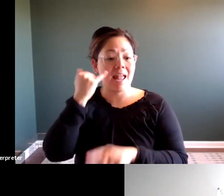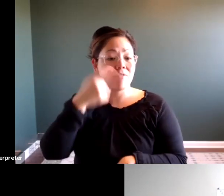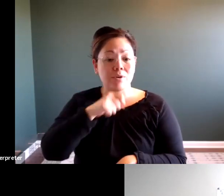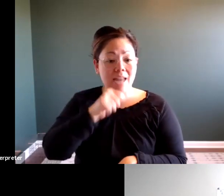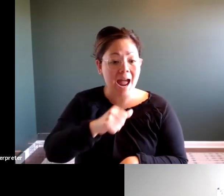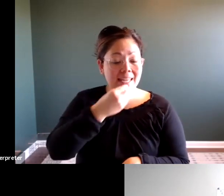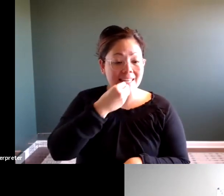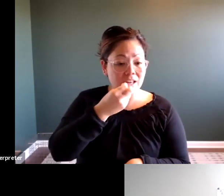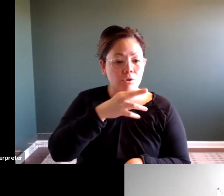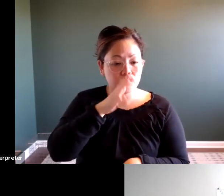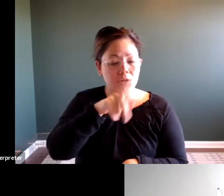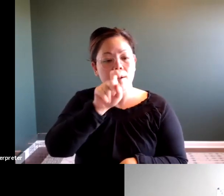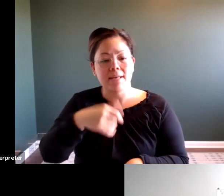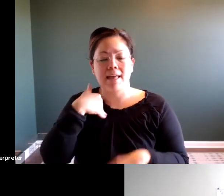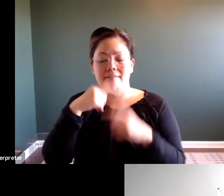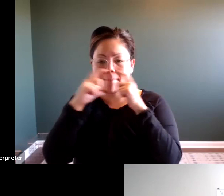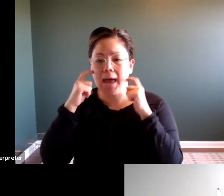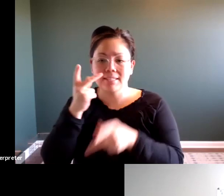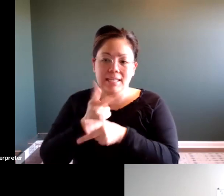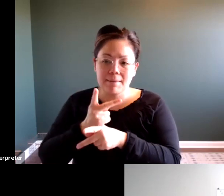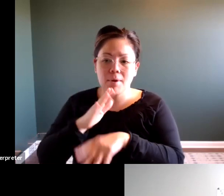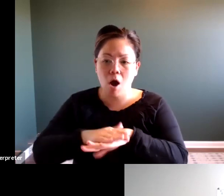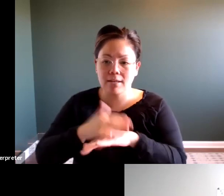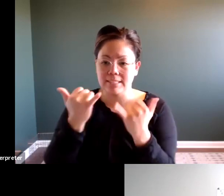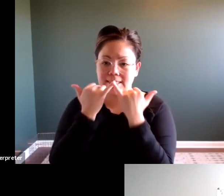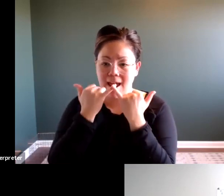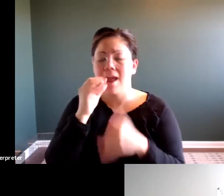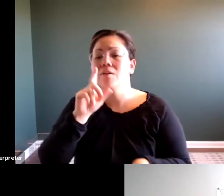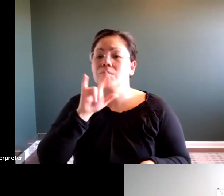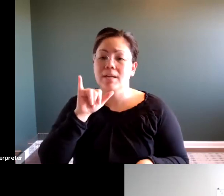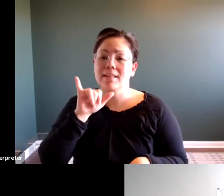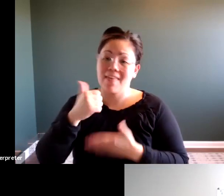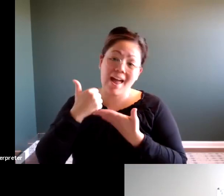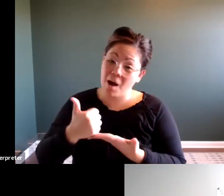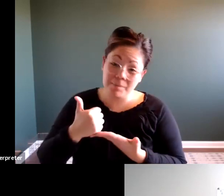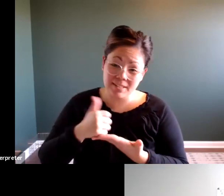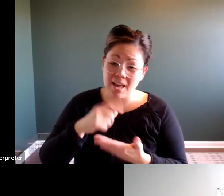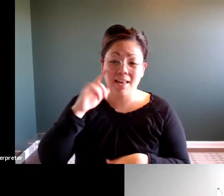that they need to have their their mask on and that it really does help. I think those are the right things to do.